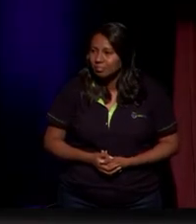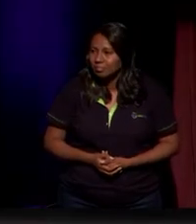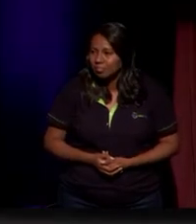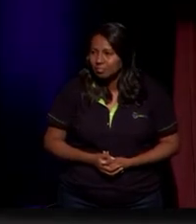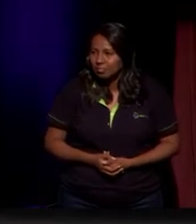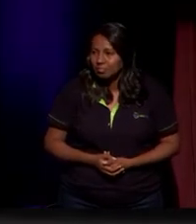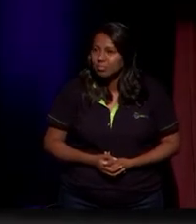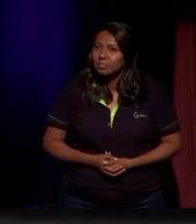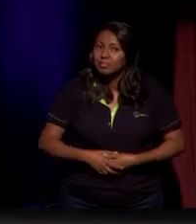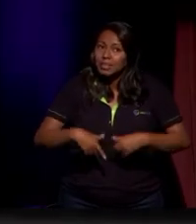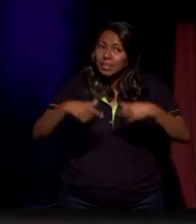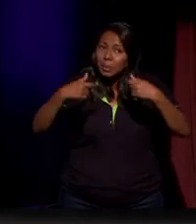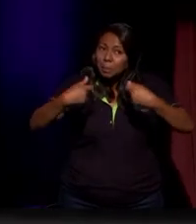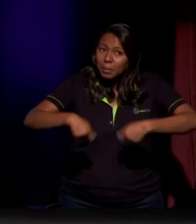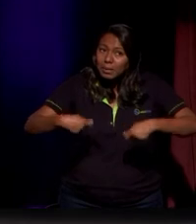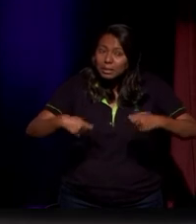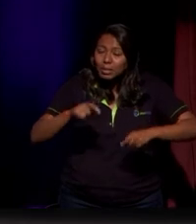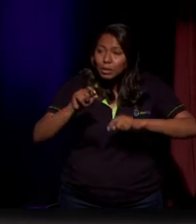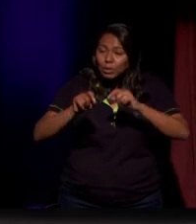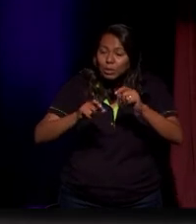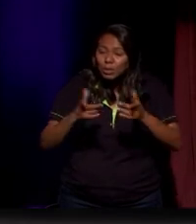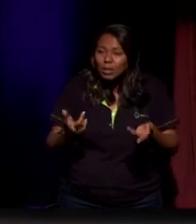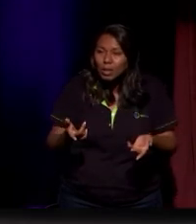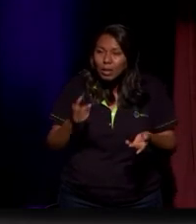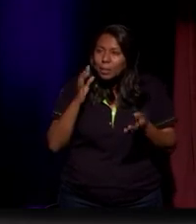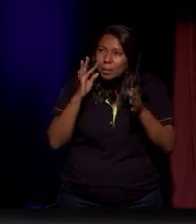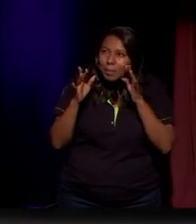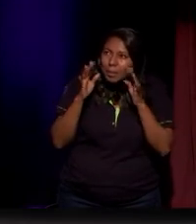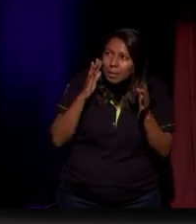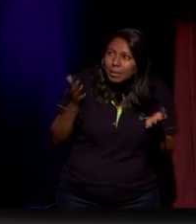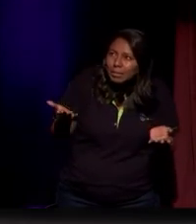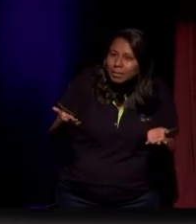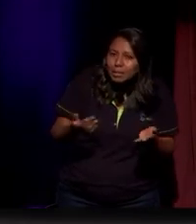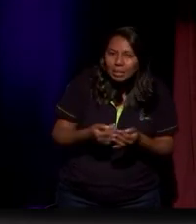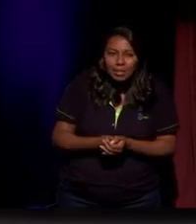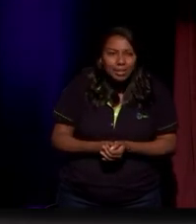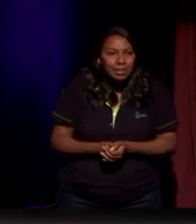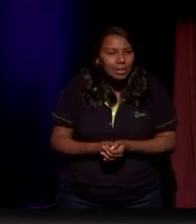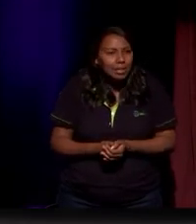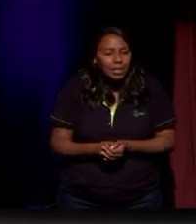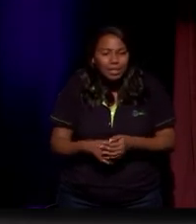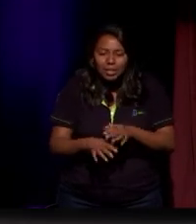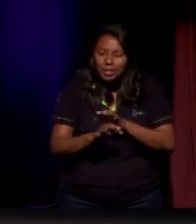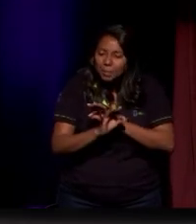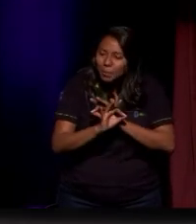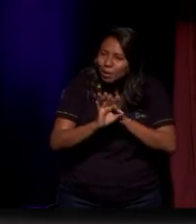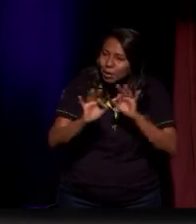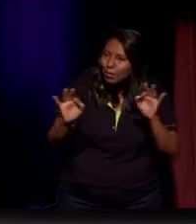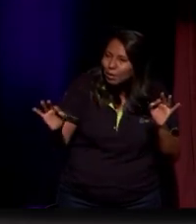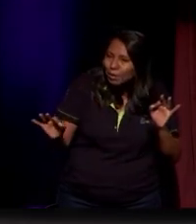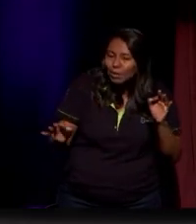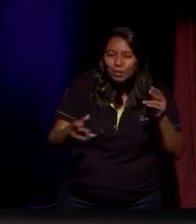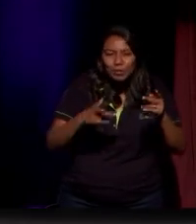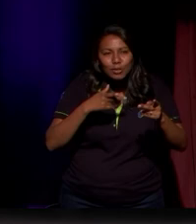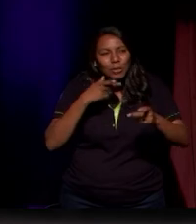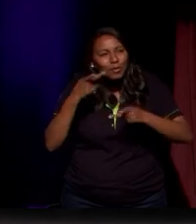that take from here how wonderful it is to be able to speak, to be able to reflect